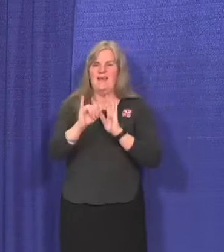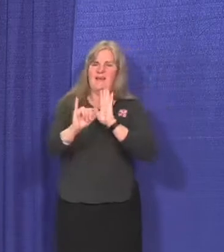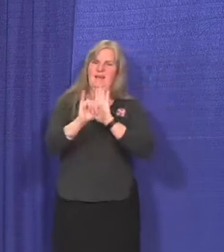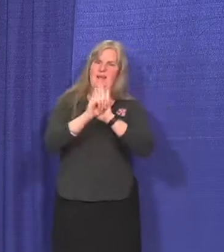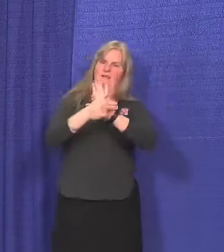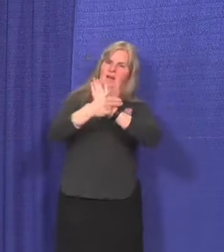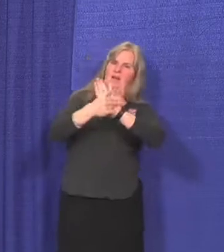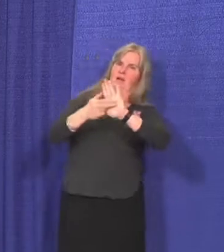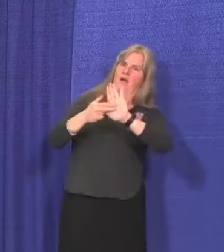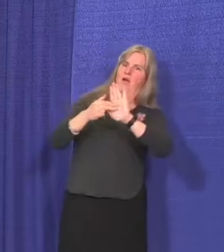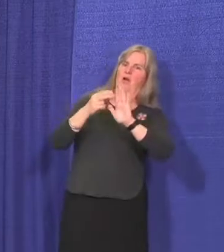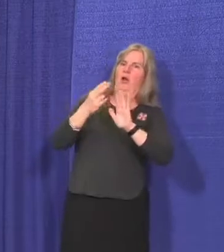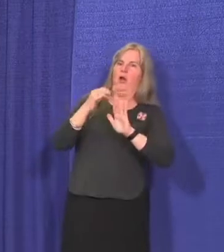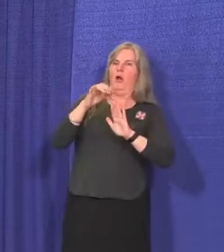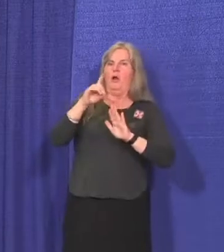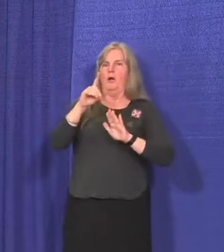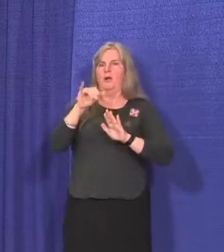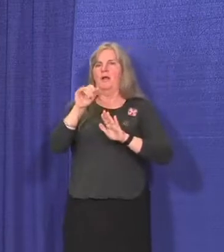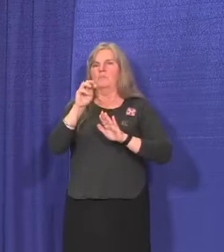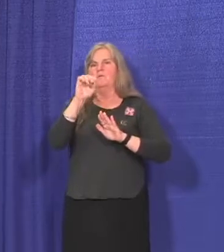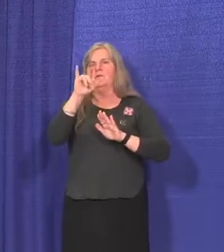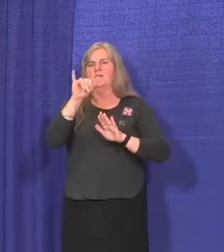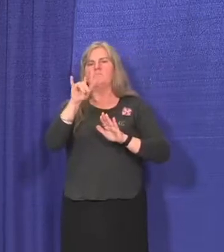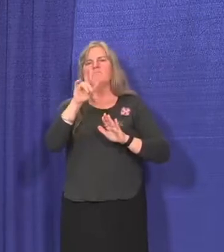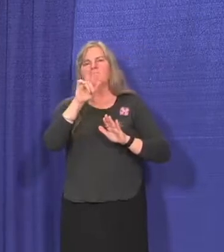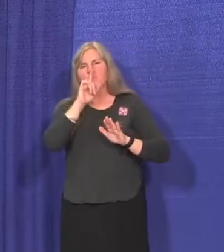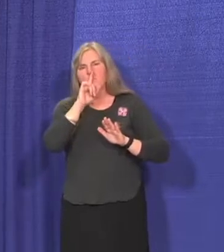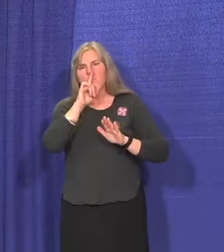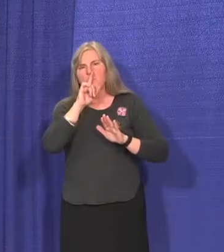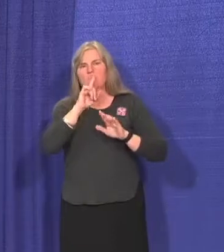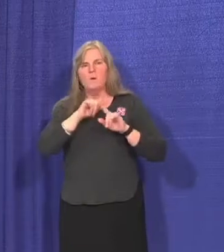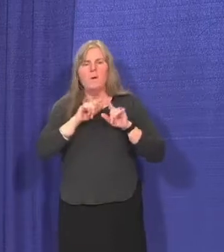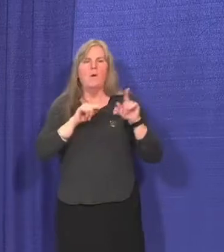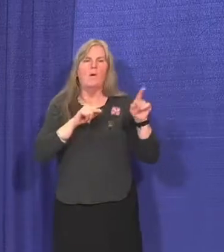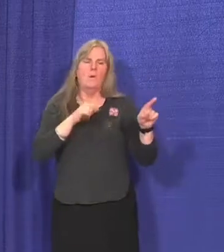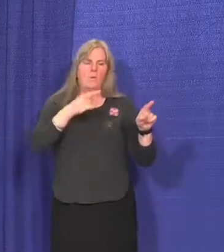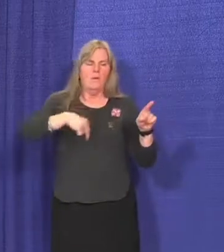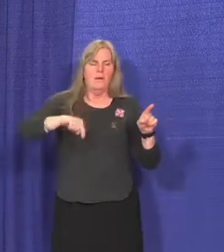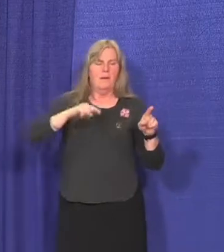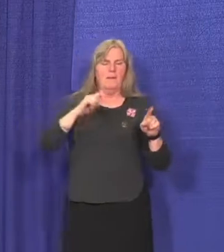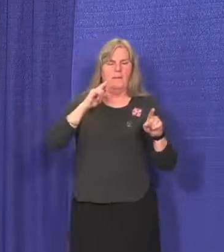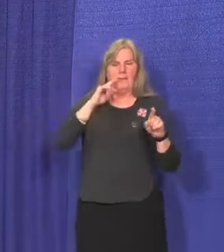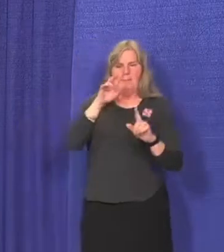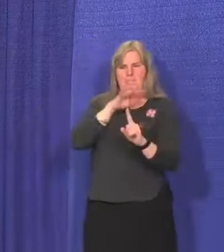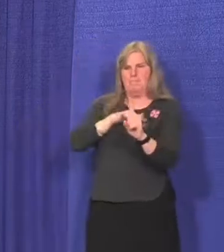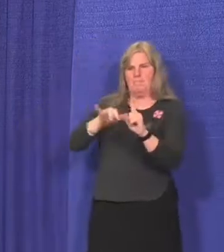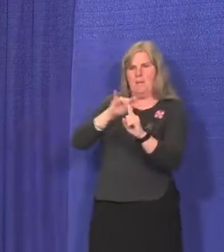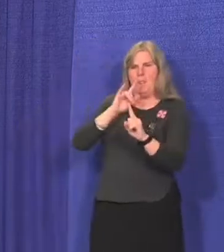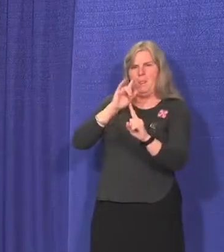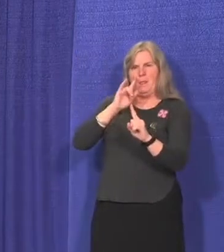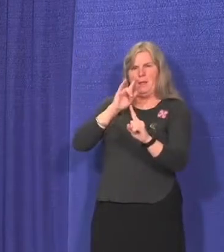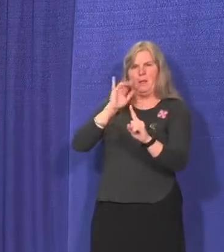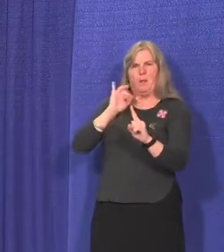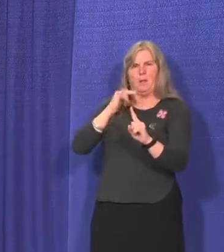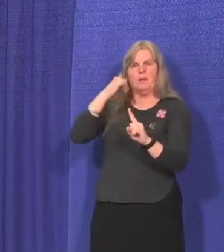we negotiated what we believed as a nation would be the amount of offtake we would get from a